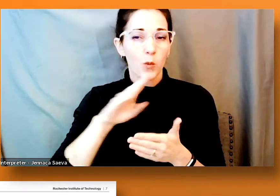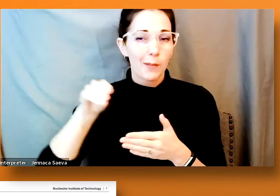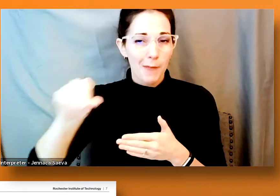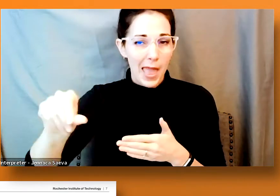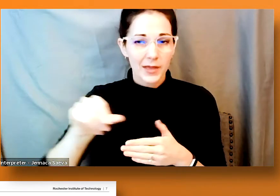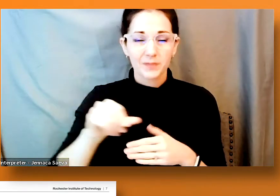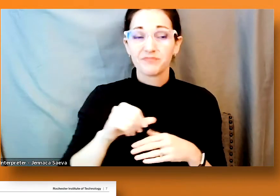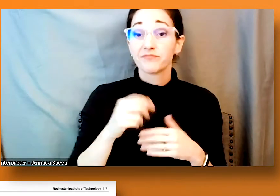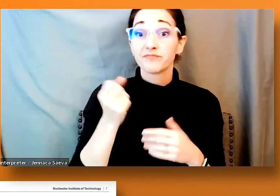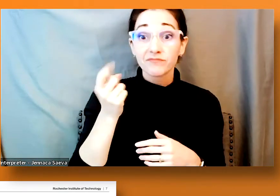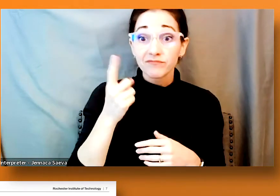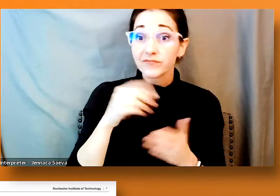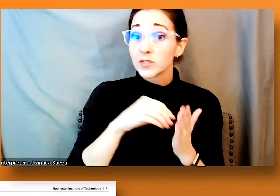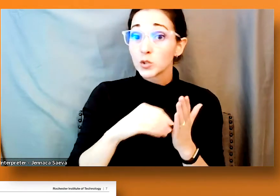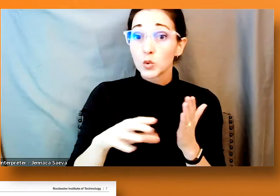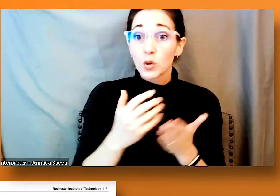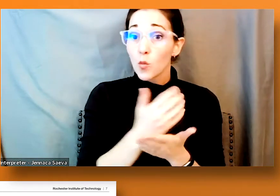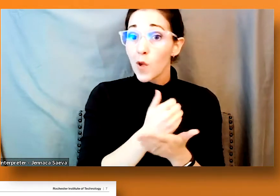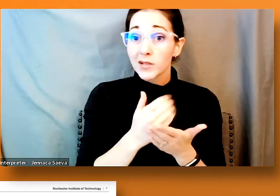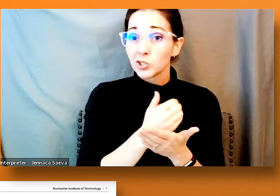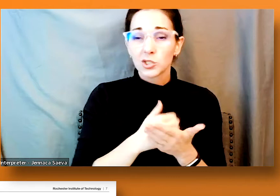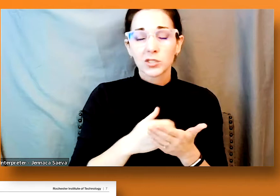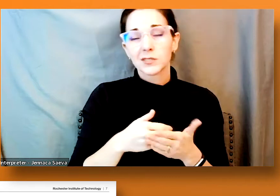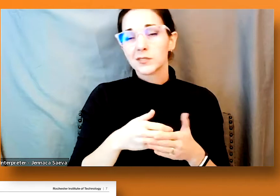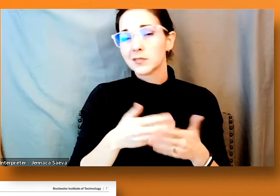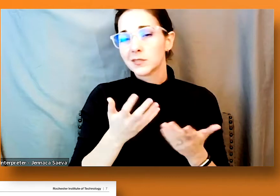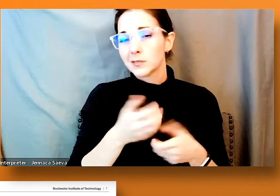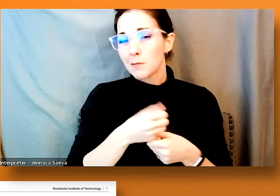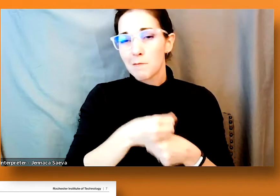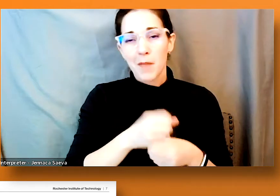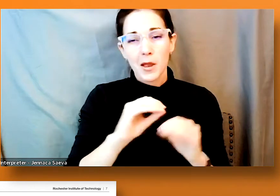Student wages don't generate any benefits.